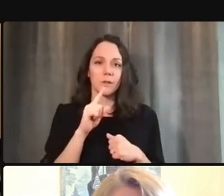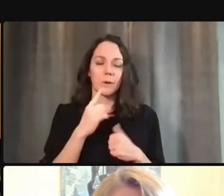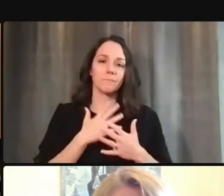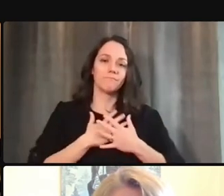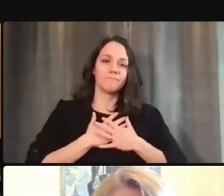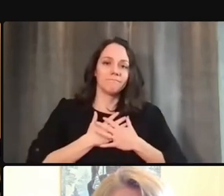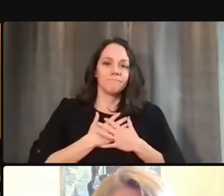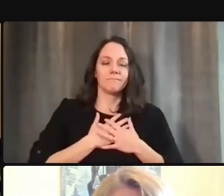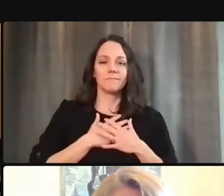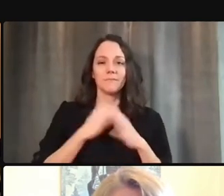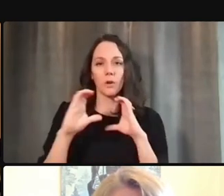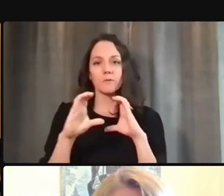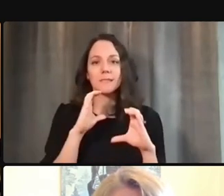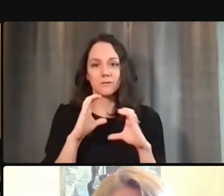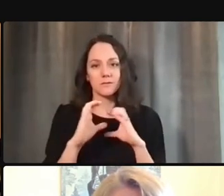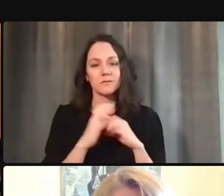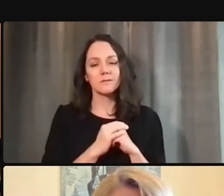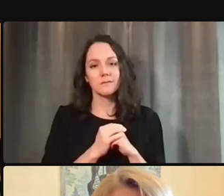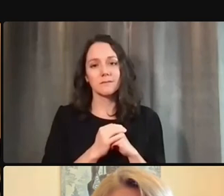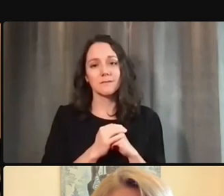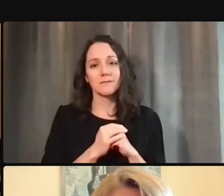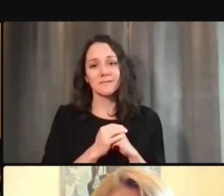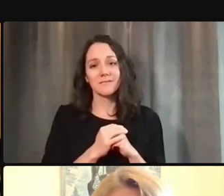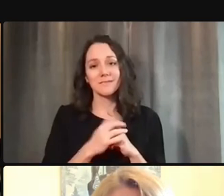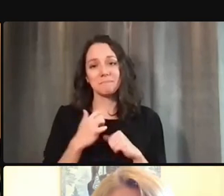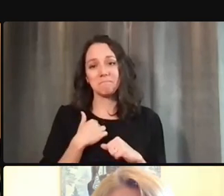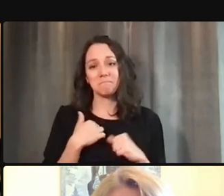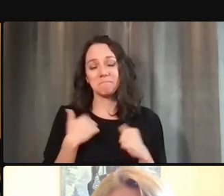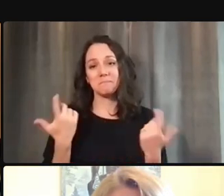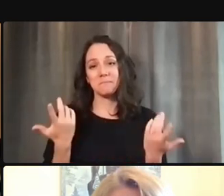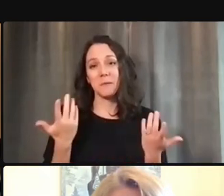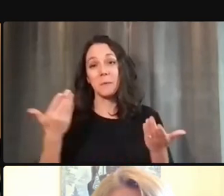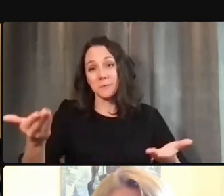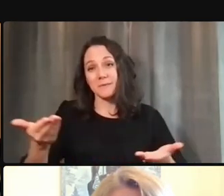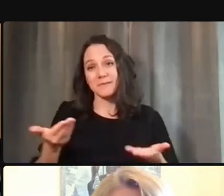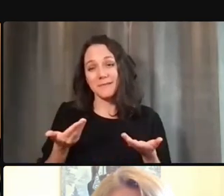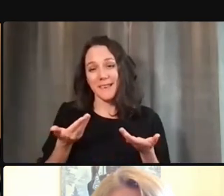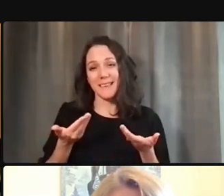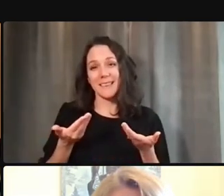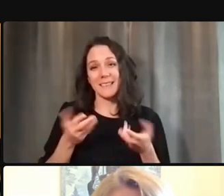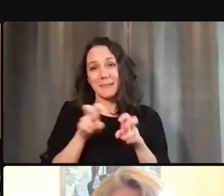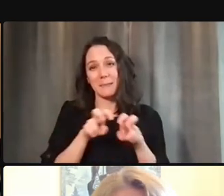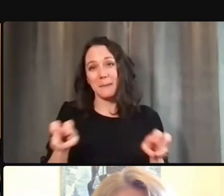conversation and so I'll invite our panelists to unmute and say goodbye.